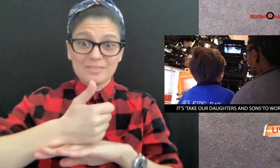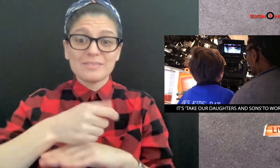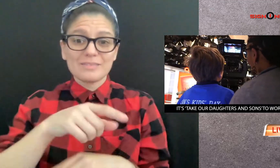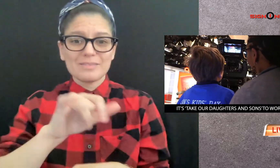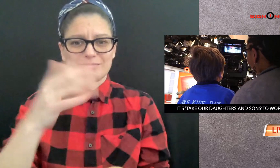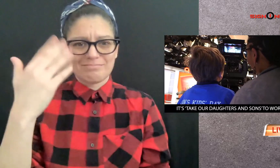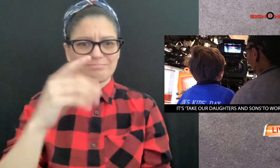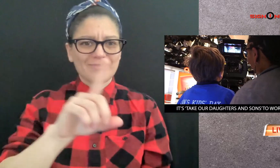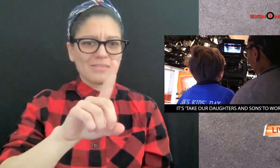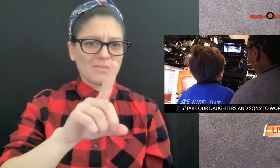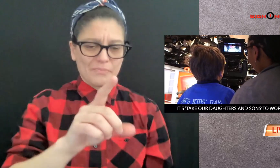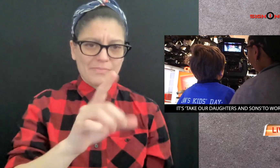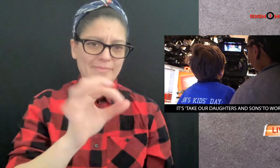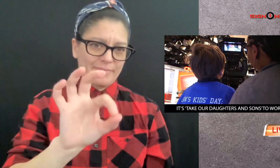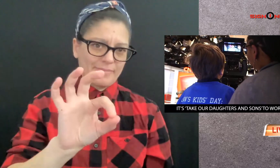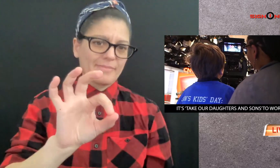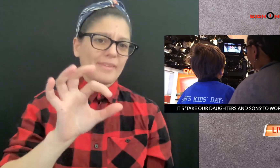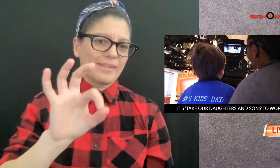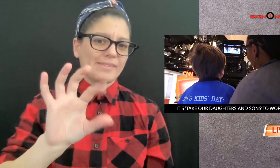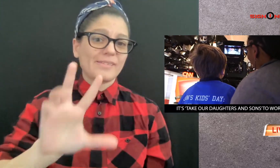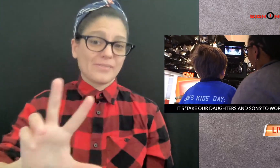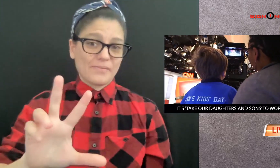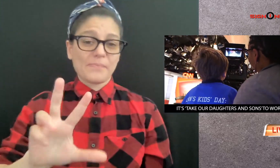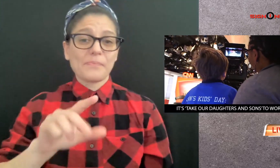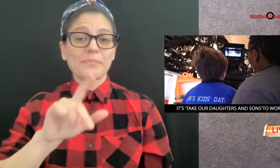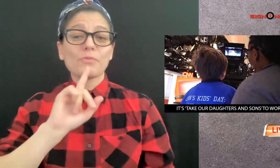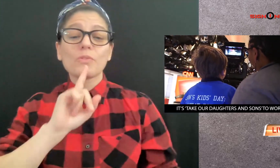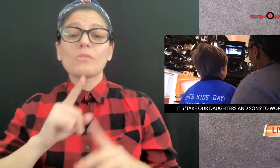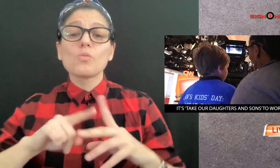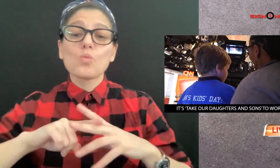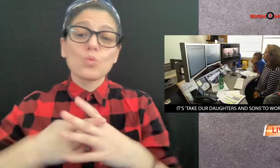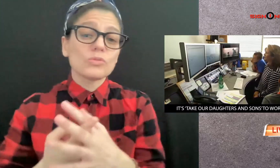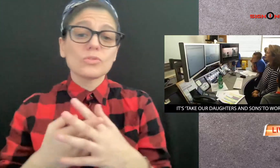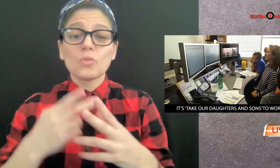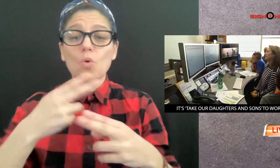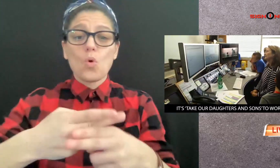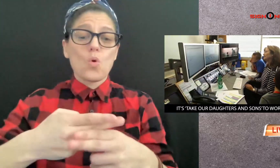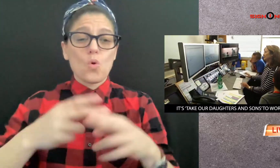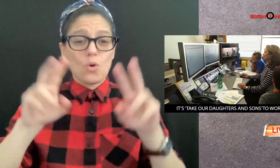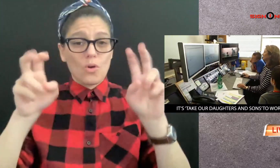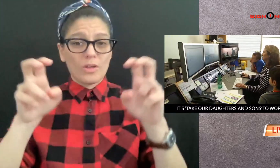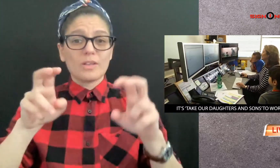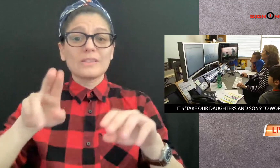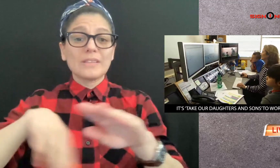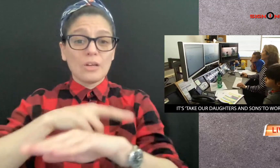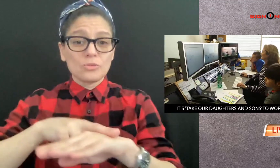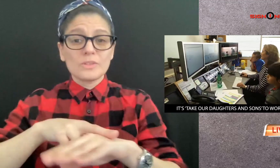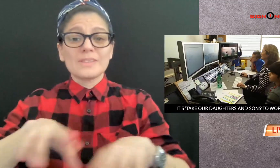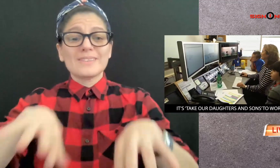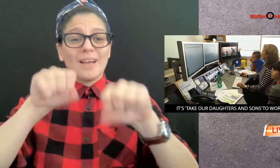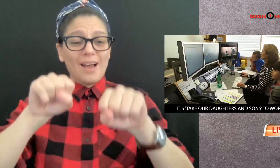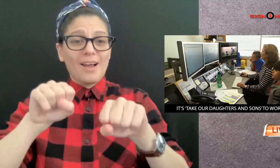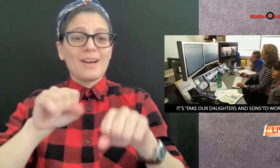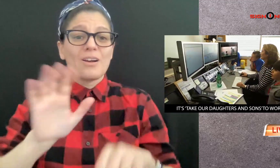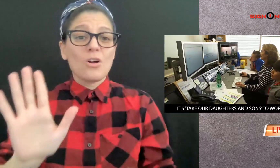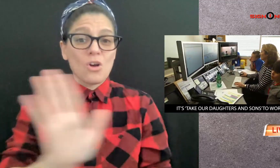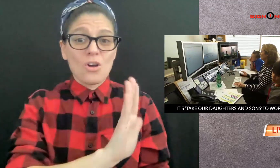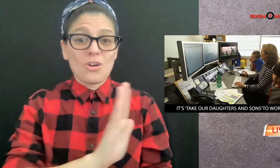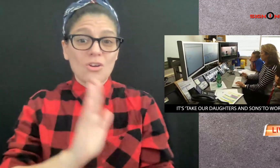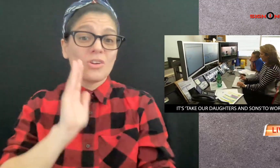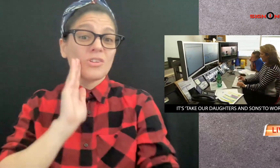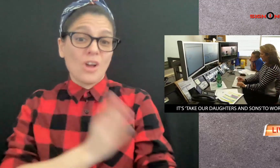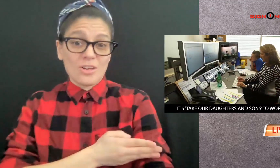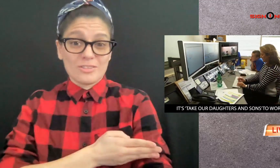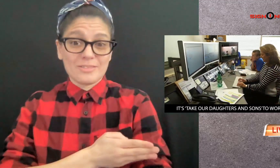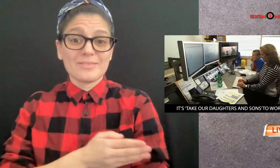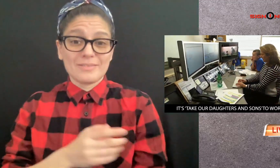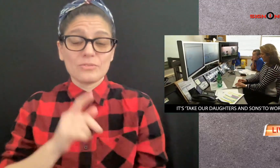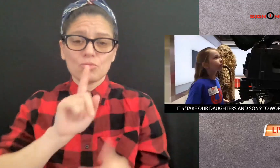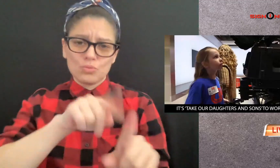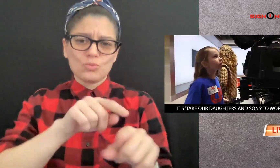fun fact the day was created in 1993 and was originally called national take your